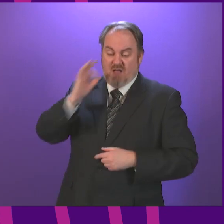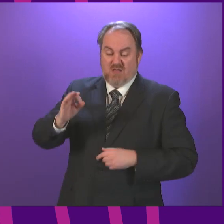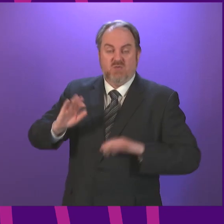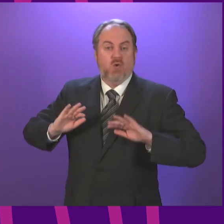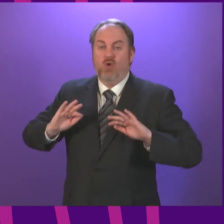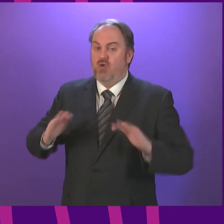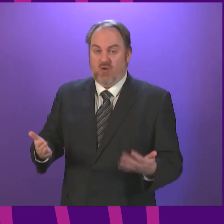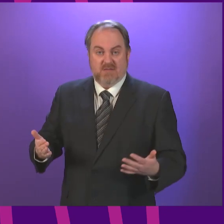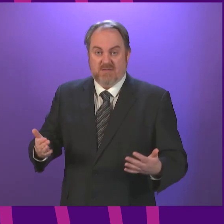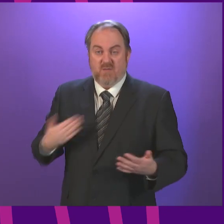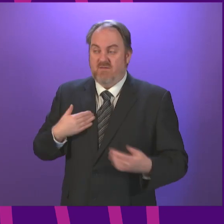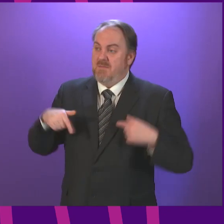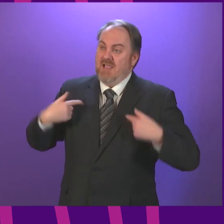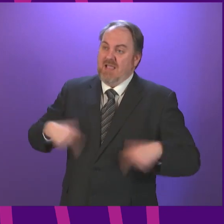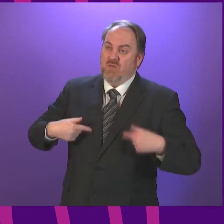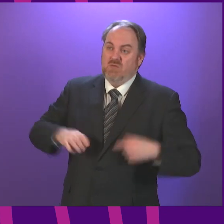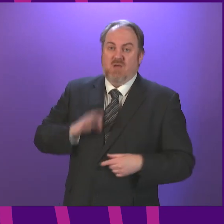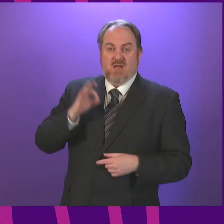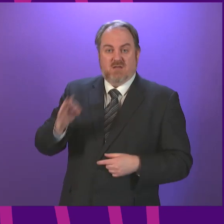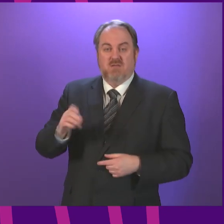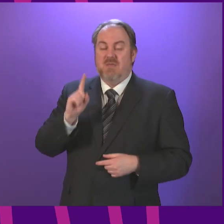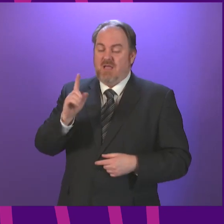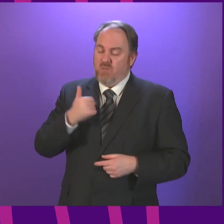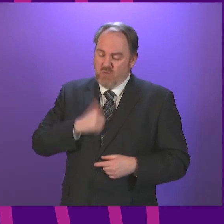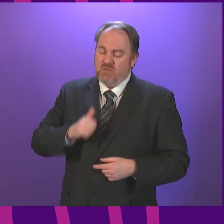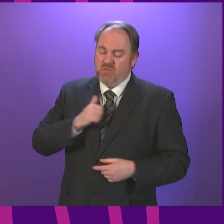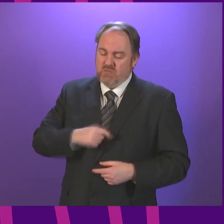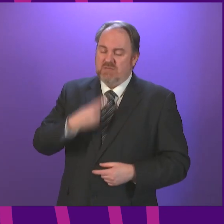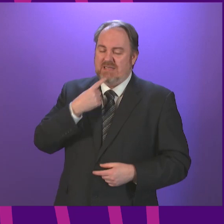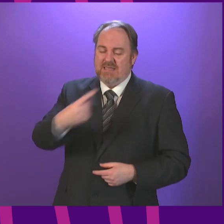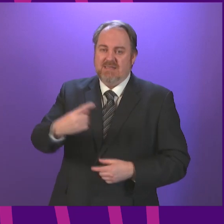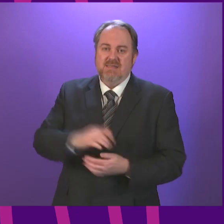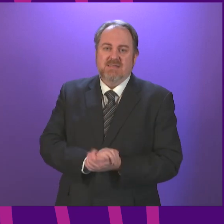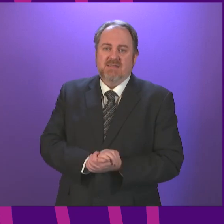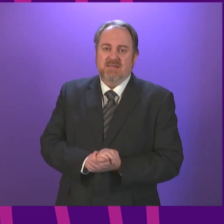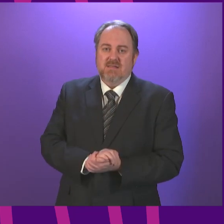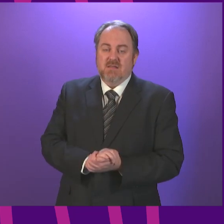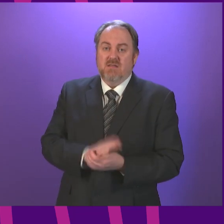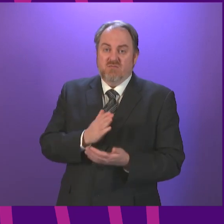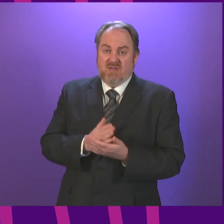be done under the standing orders. I hope that it is not too late to withdraw the bill,